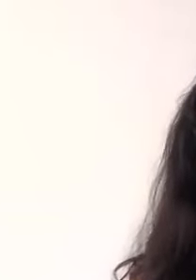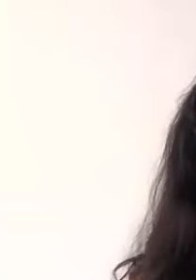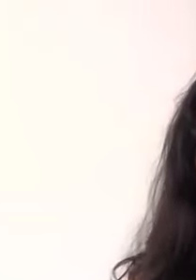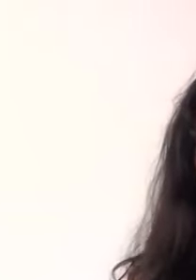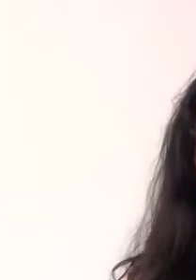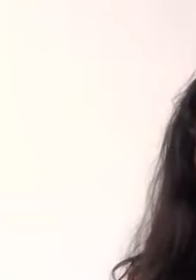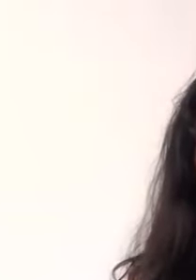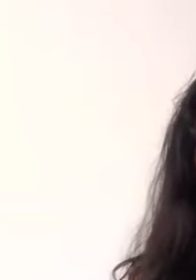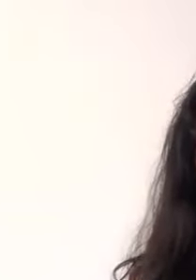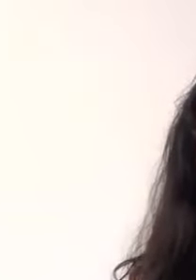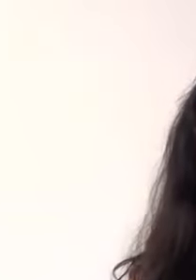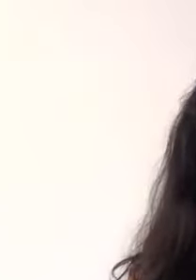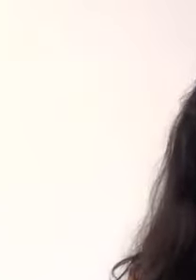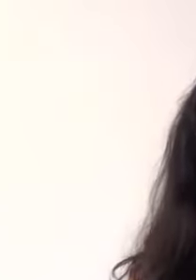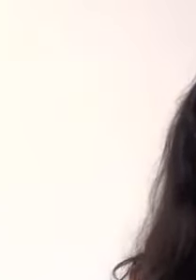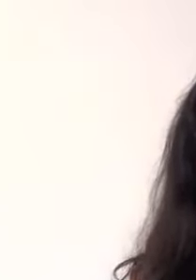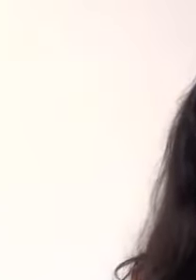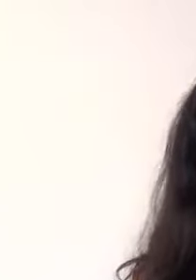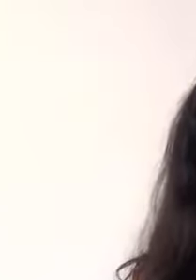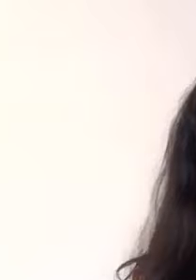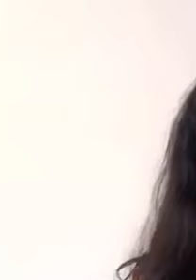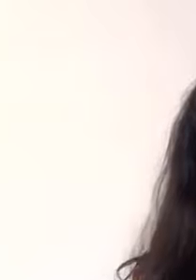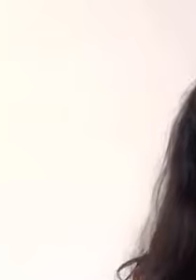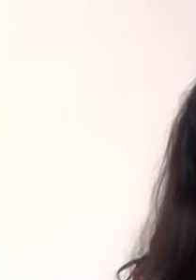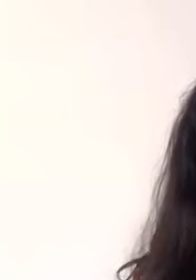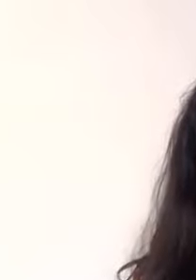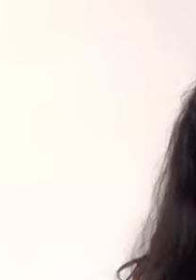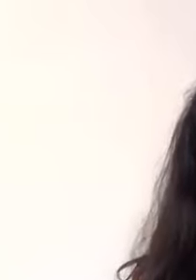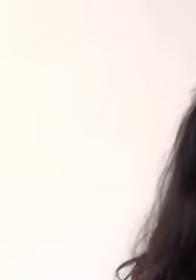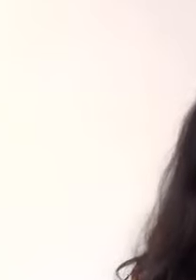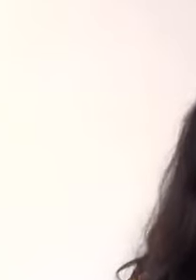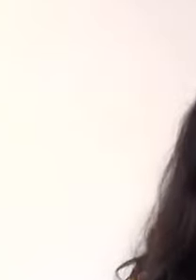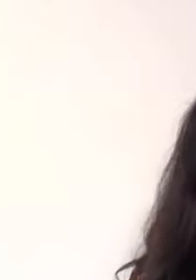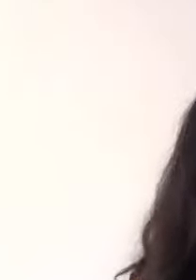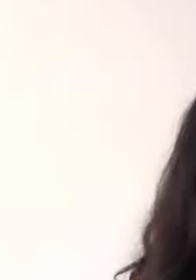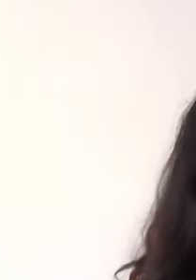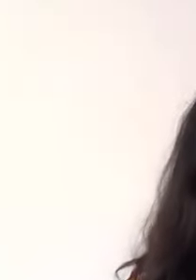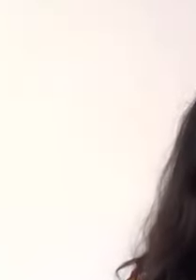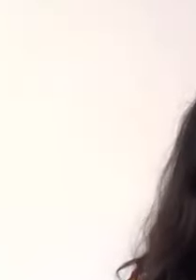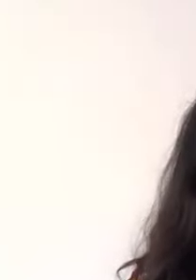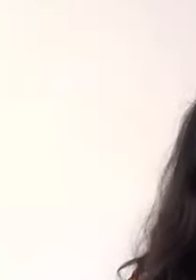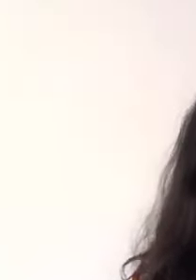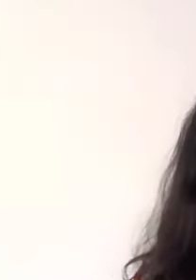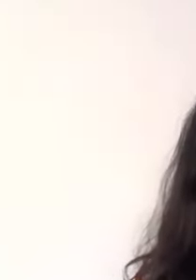sources of reviving the legend of Mary Wollstonecraft.